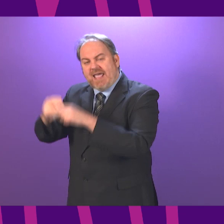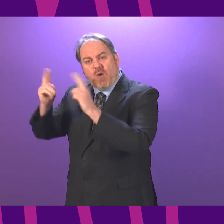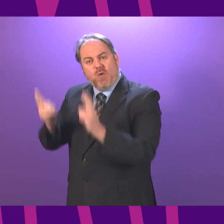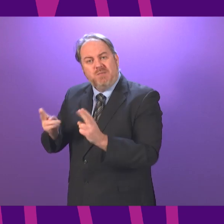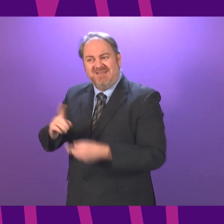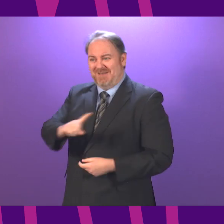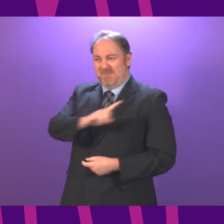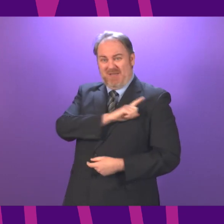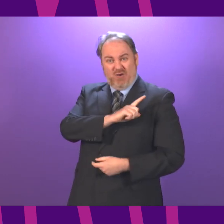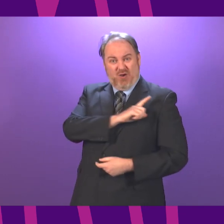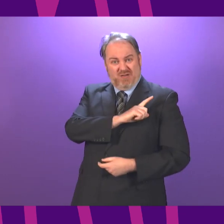because, according to the Joint Committee on Vaccination and Immunisation, those are the people